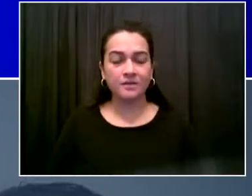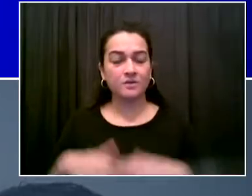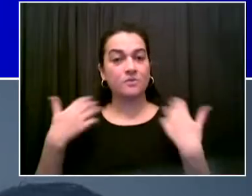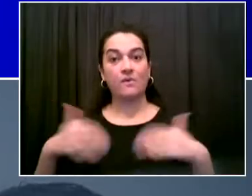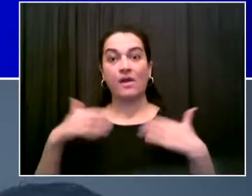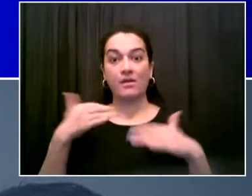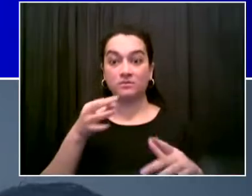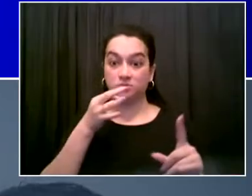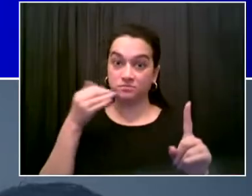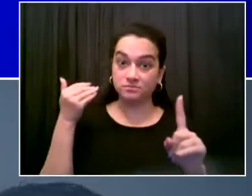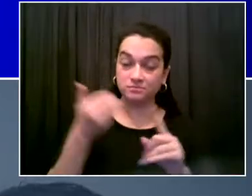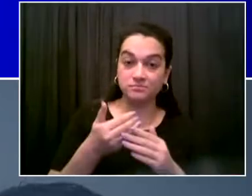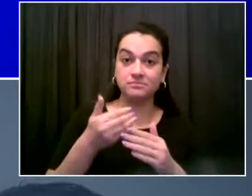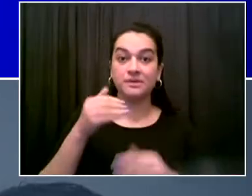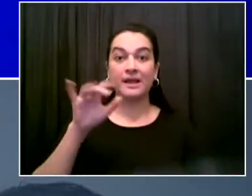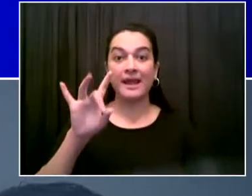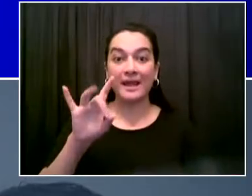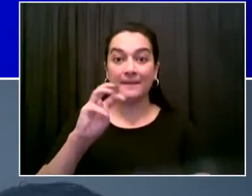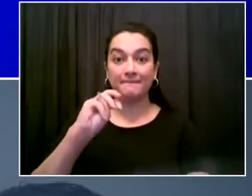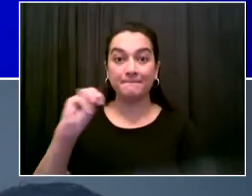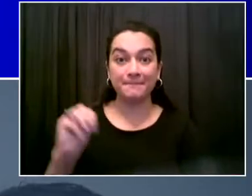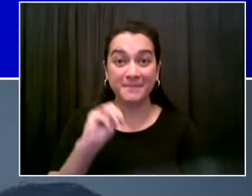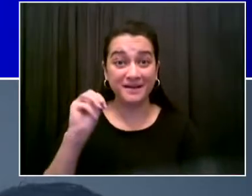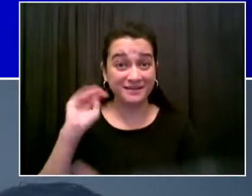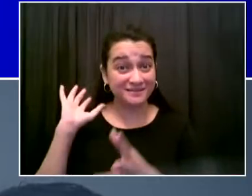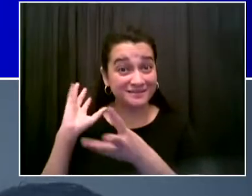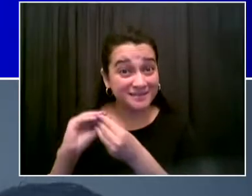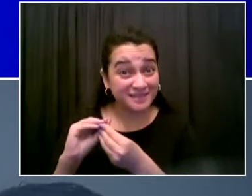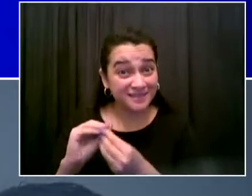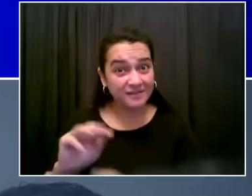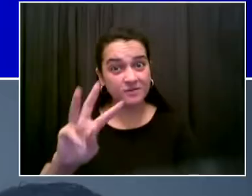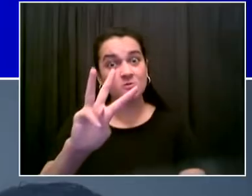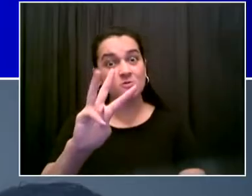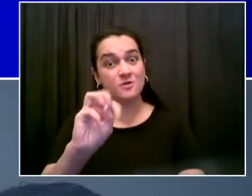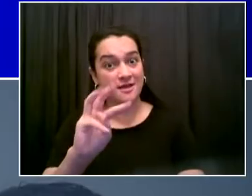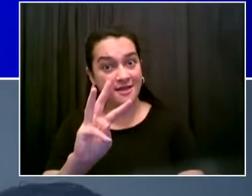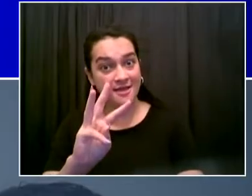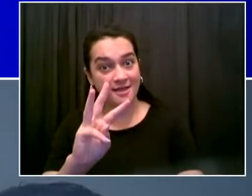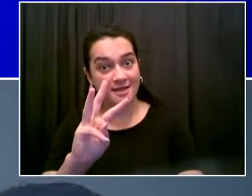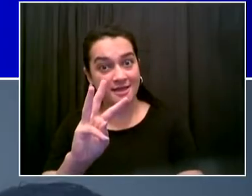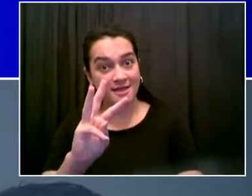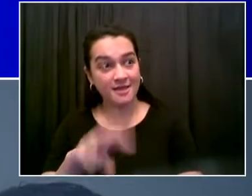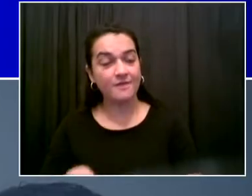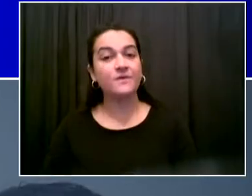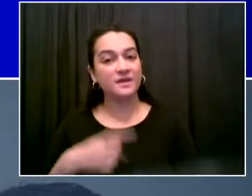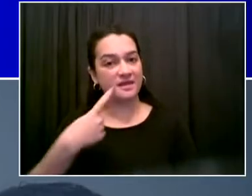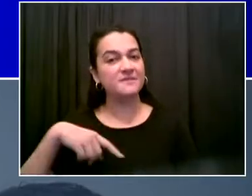VACCINATIONS TO DATE AND MORE TO COME. WE ARE GOING TO TALABK OUT HET